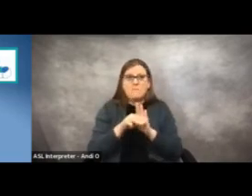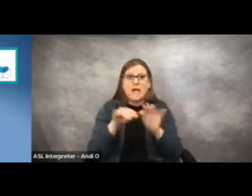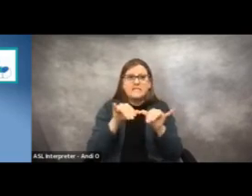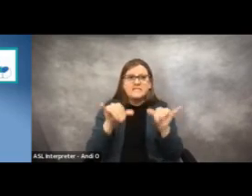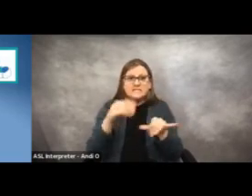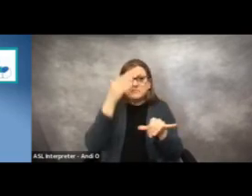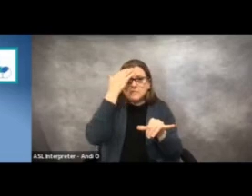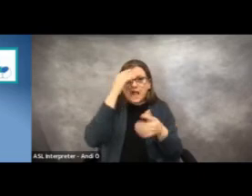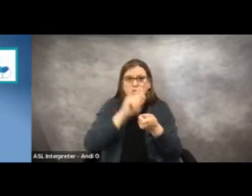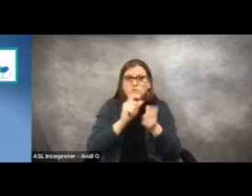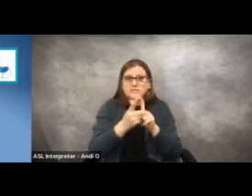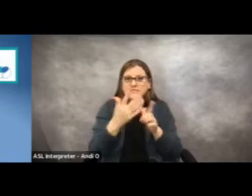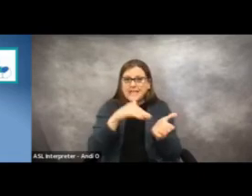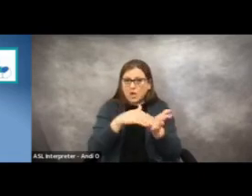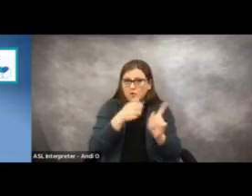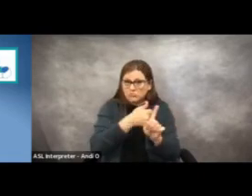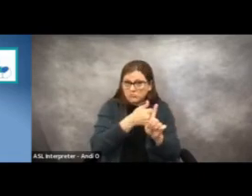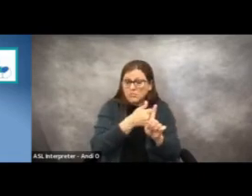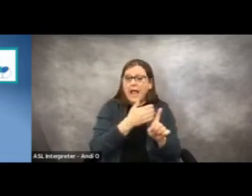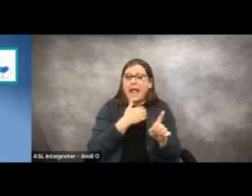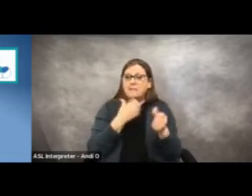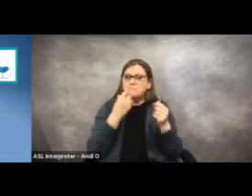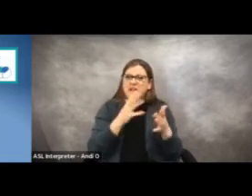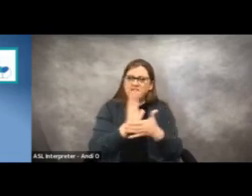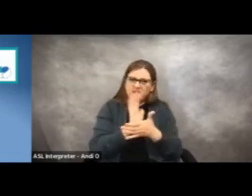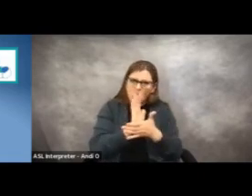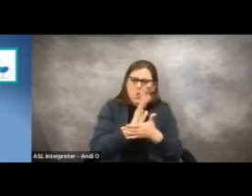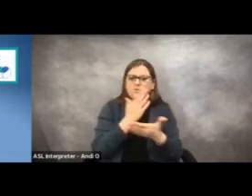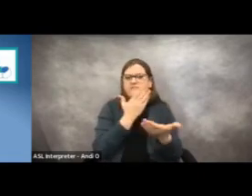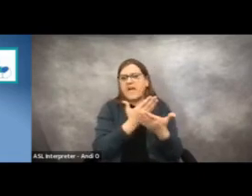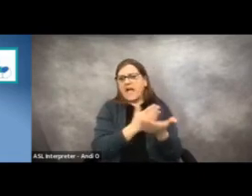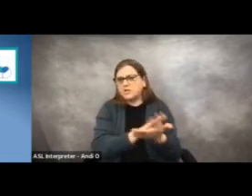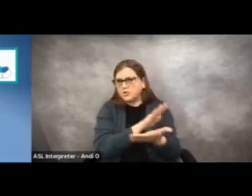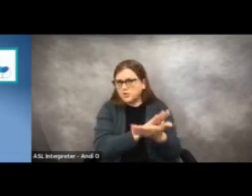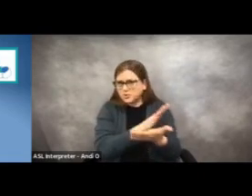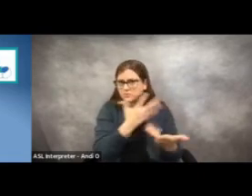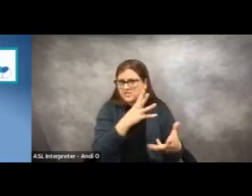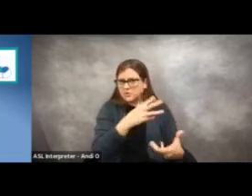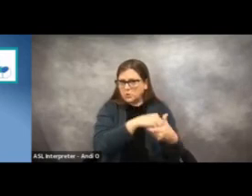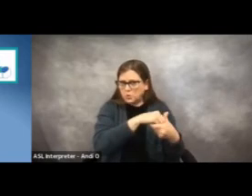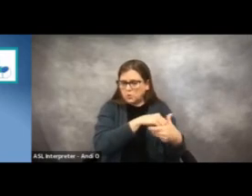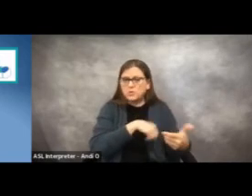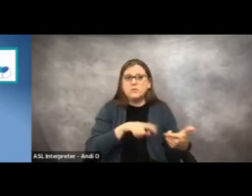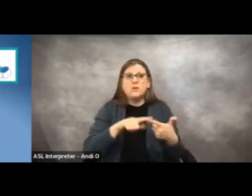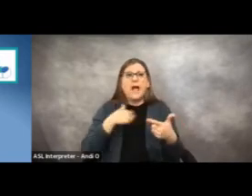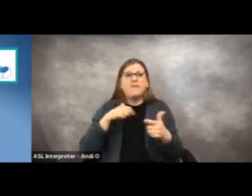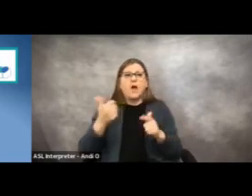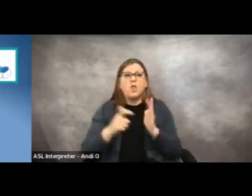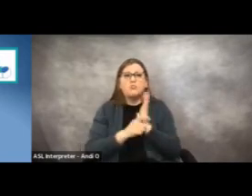Center has a lot of videos and fact sheets, those are included. There is a booklet from Ohio Valley Center for Brain Injury